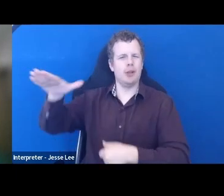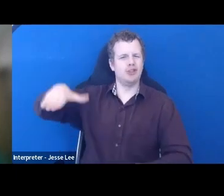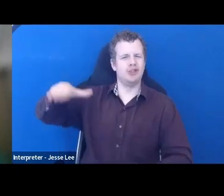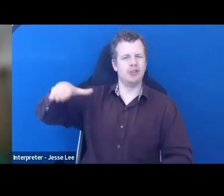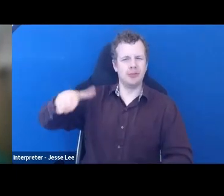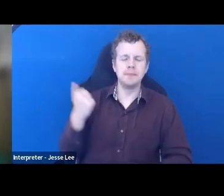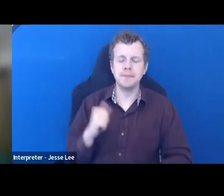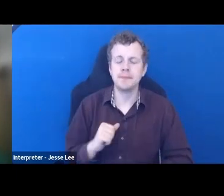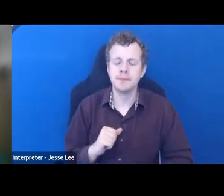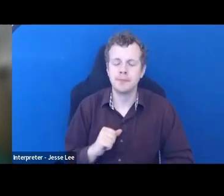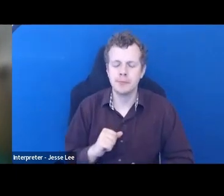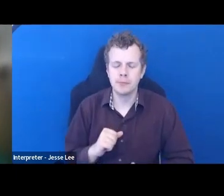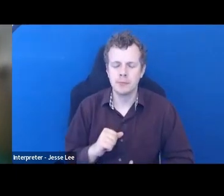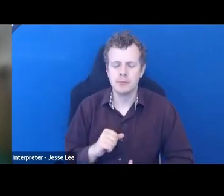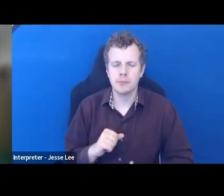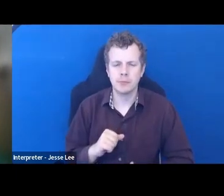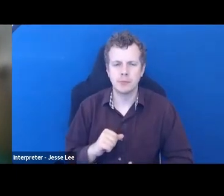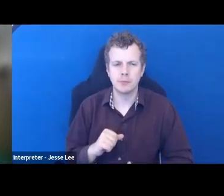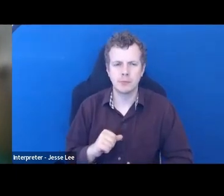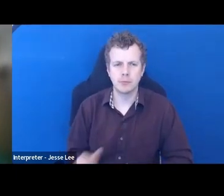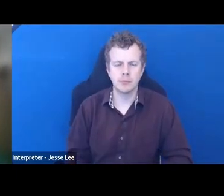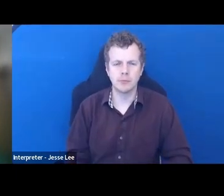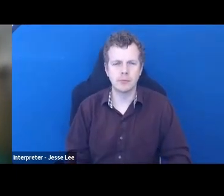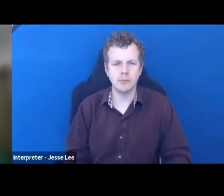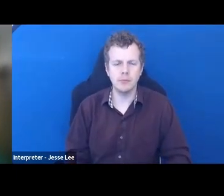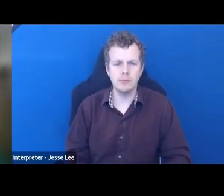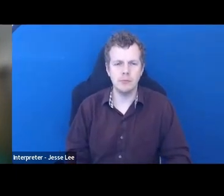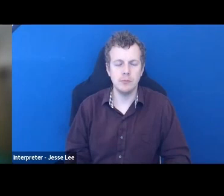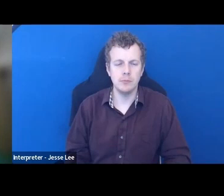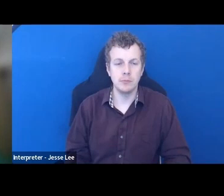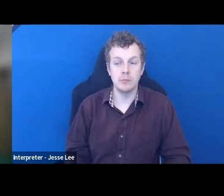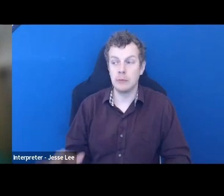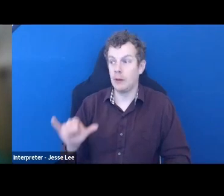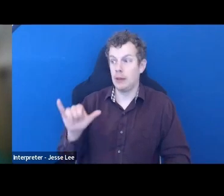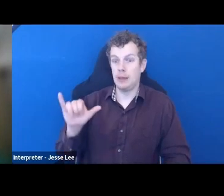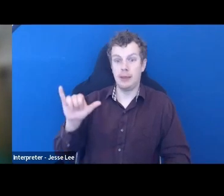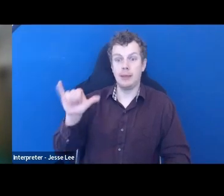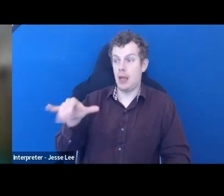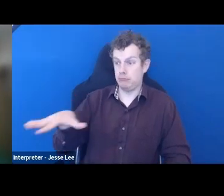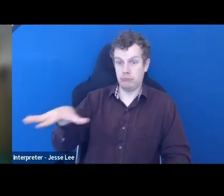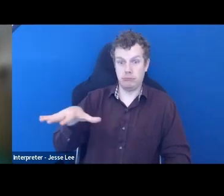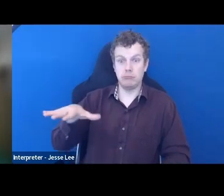They also all these children had - had unilateral hearing loss.